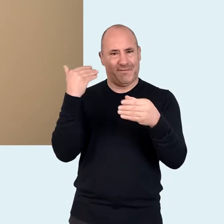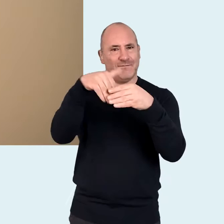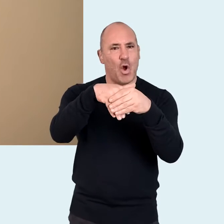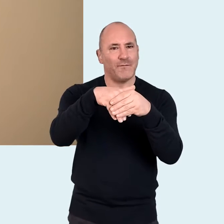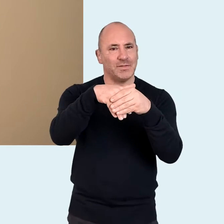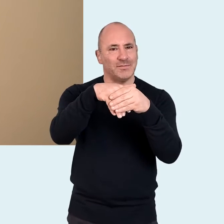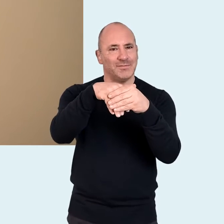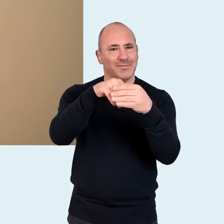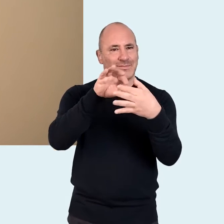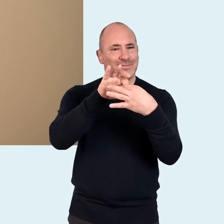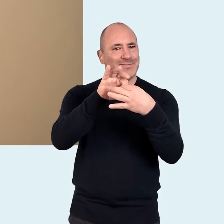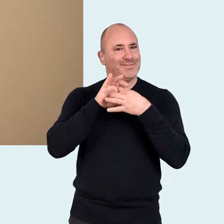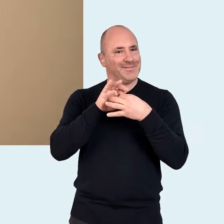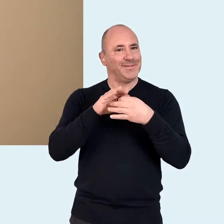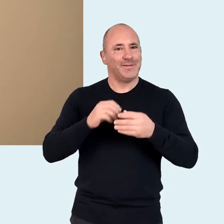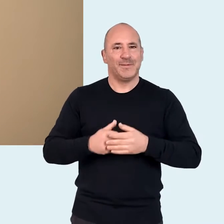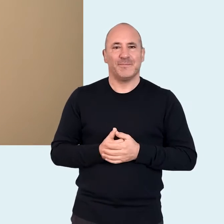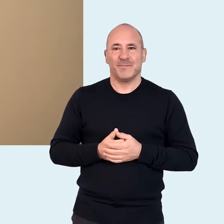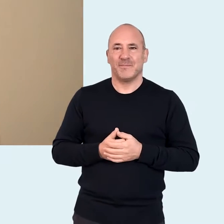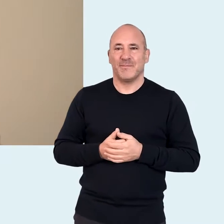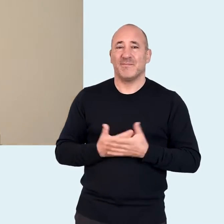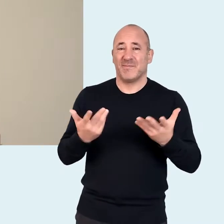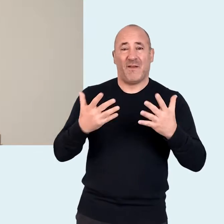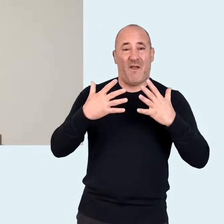sort of a part of me.